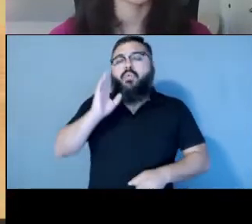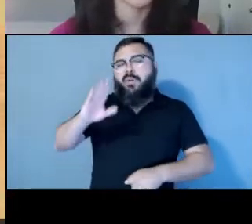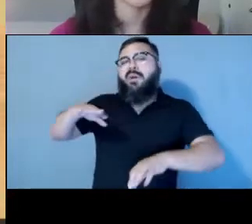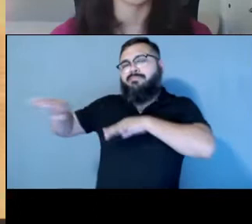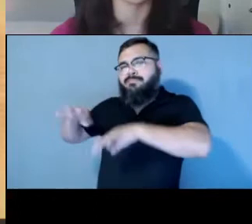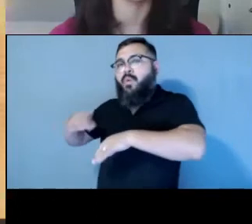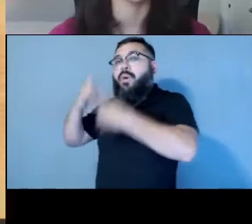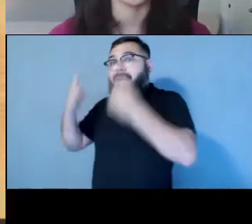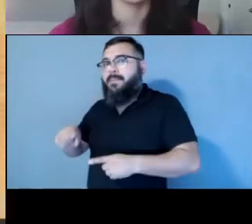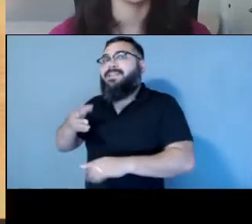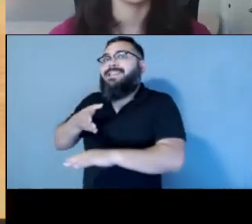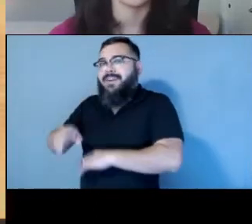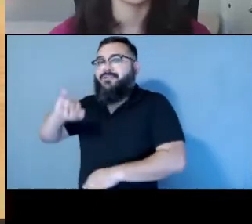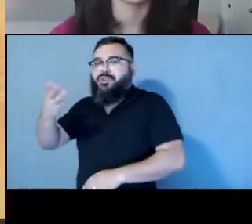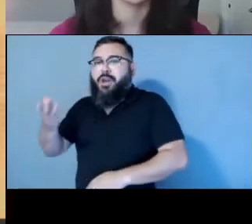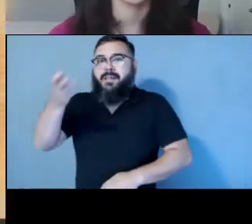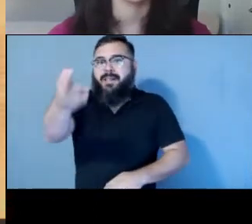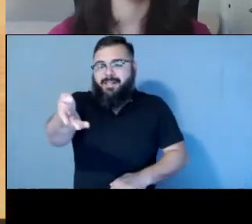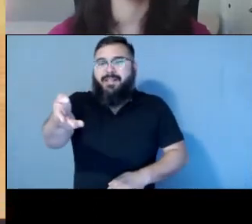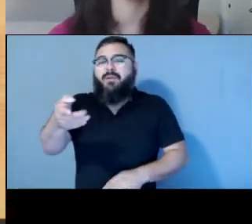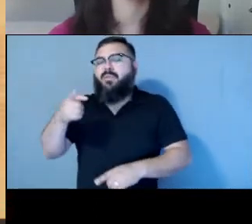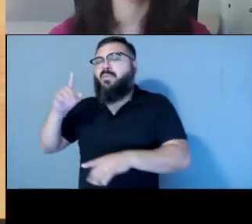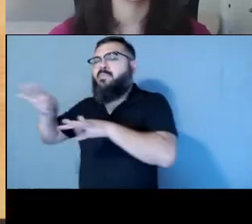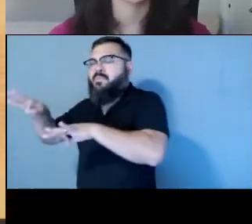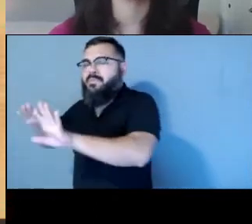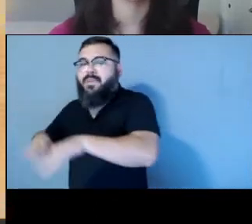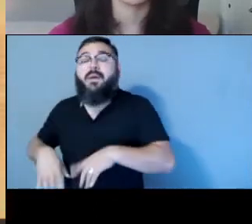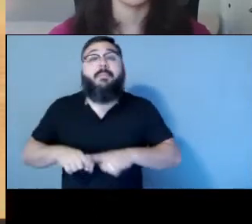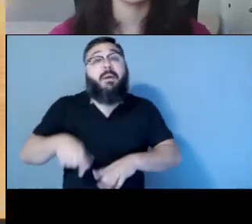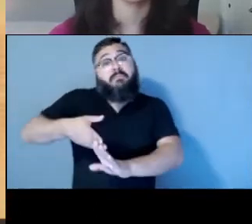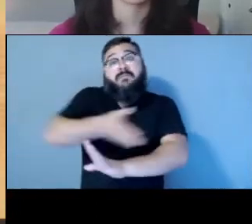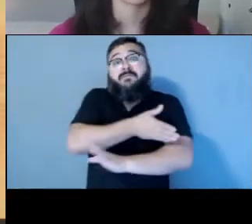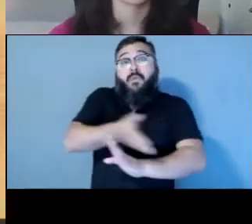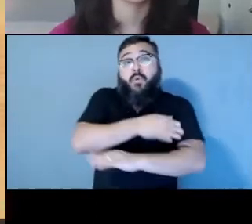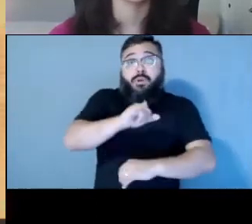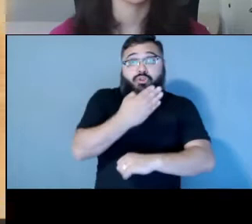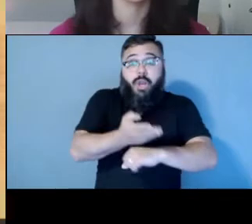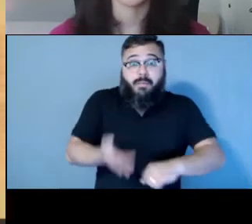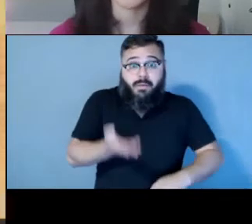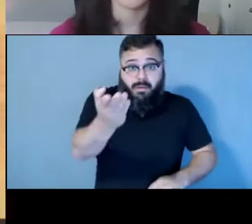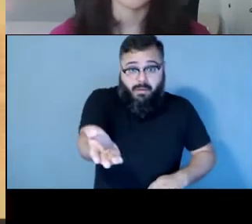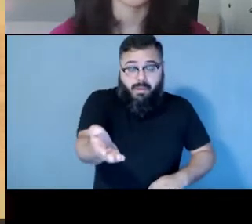after a job offer is made in a moment, but before a job offer is made, your employer can not ask